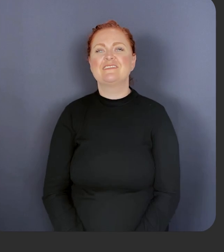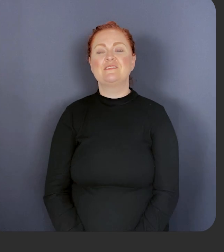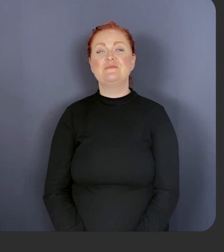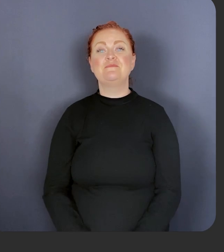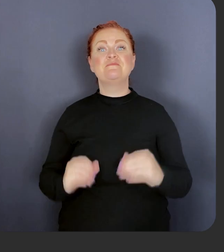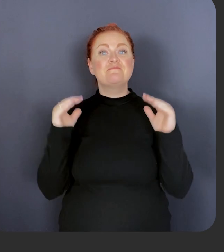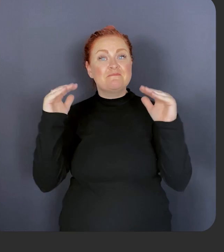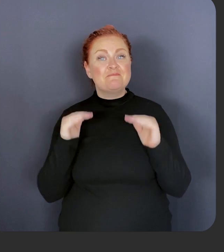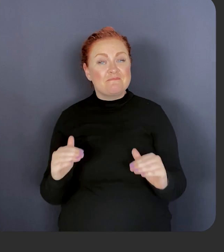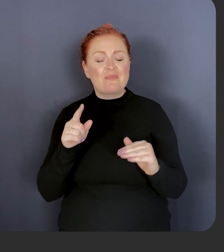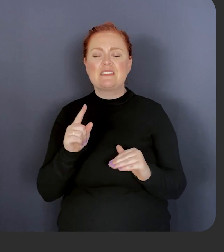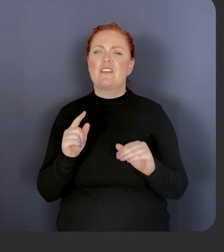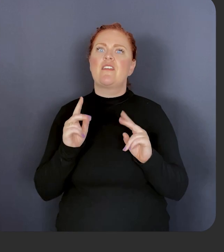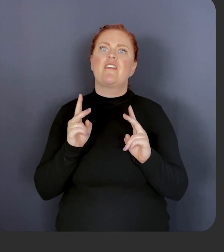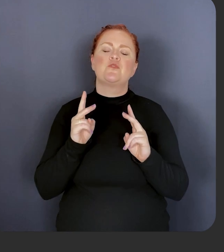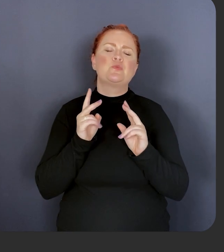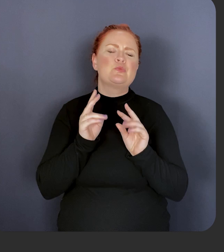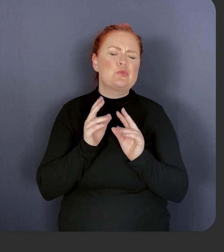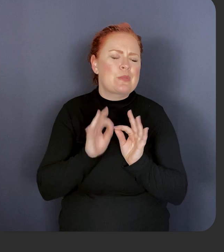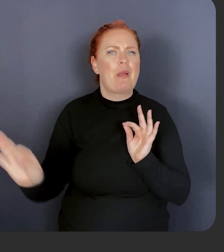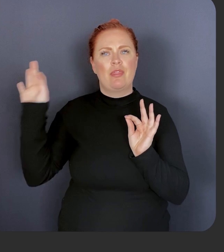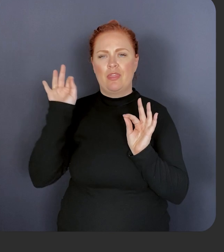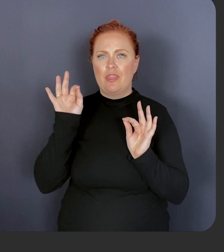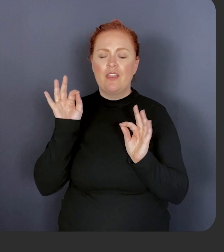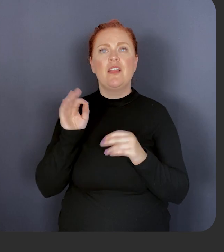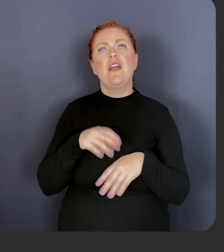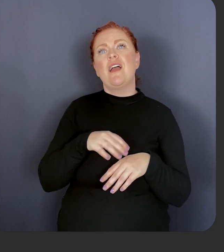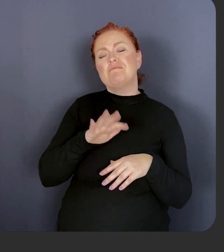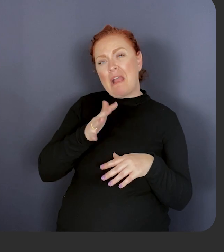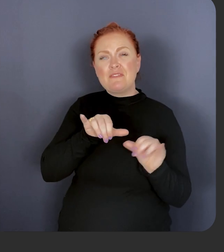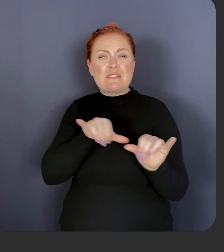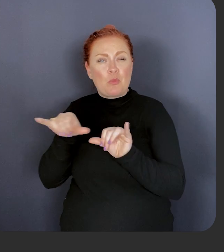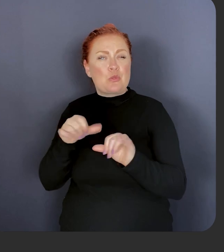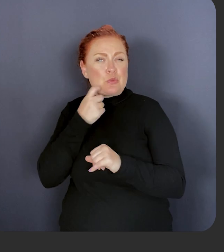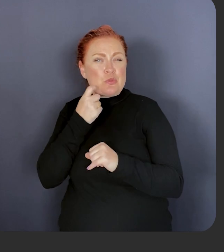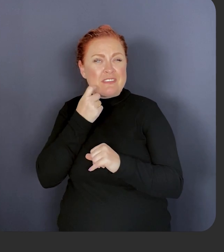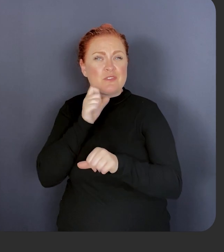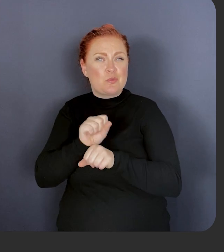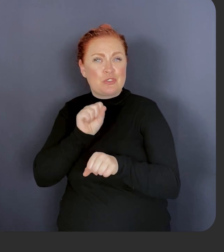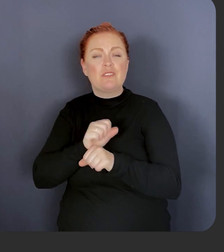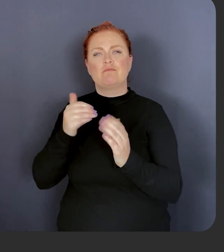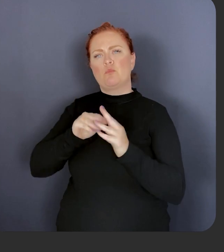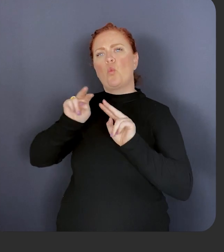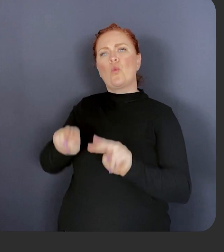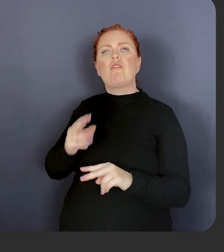Our next thing is going to be super, super simple-- or similar-- to what we just did, which is, again, looking at that color indication.